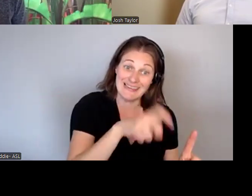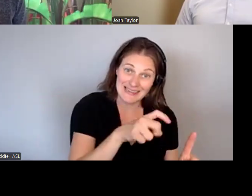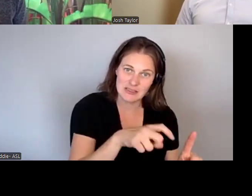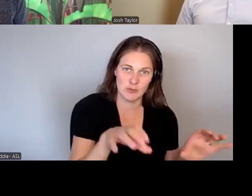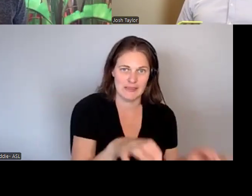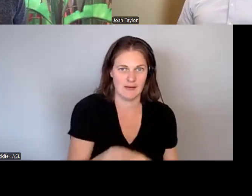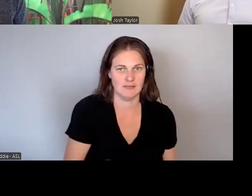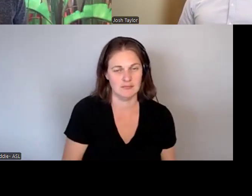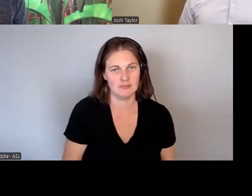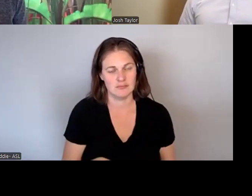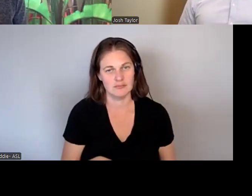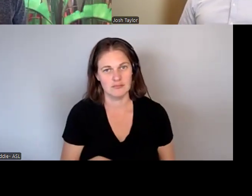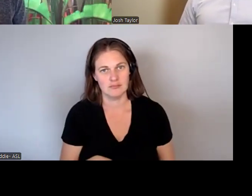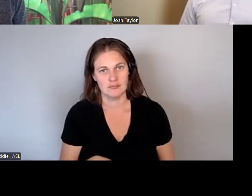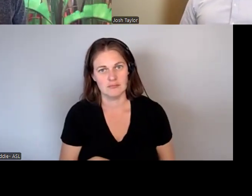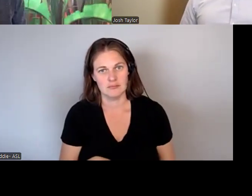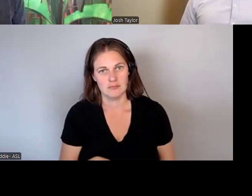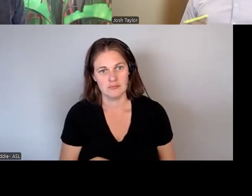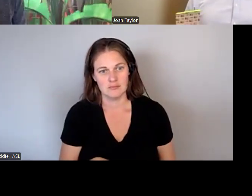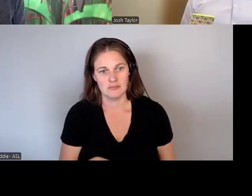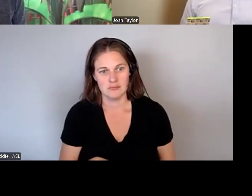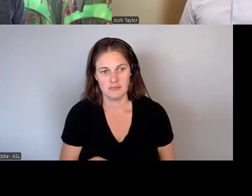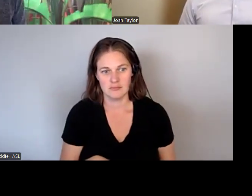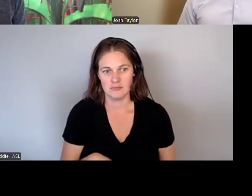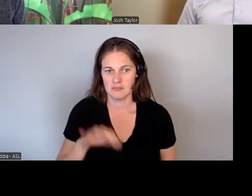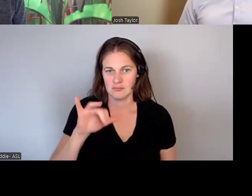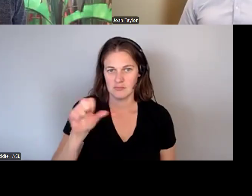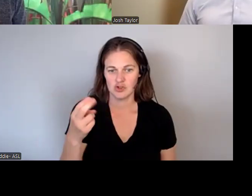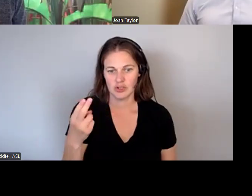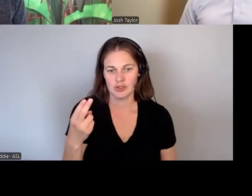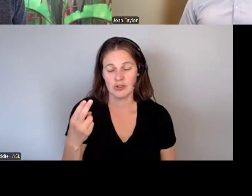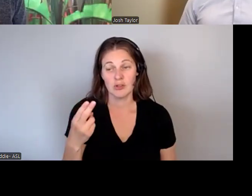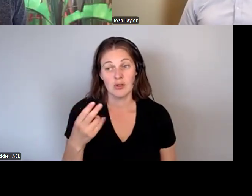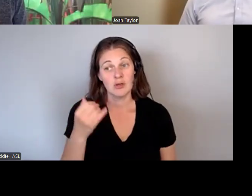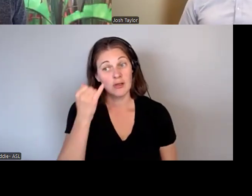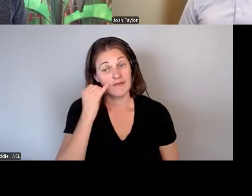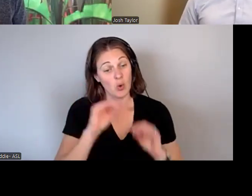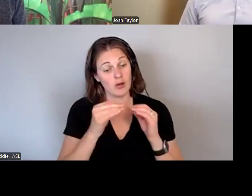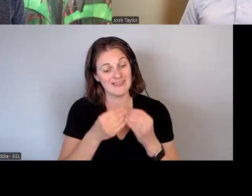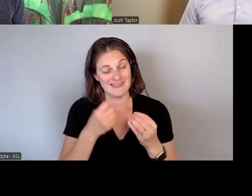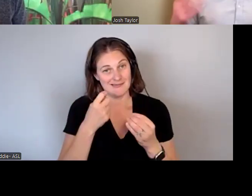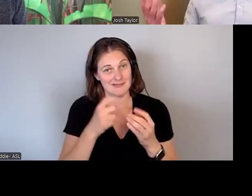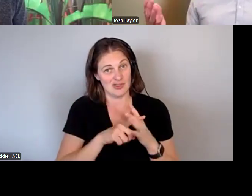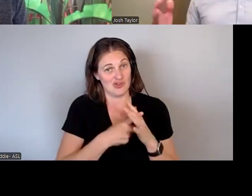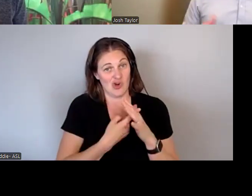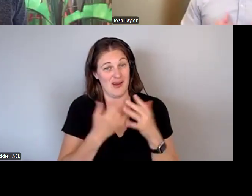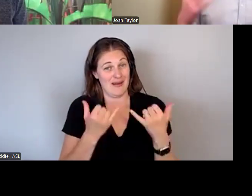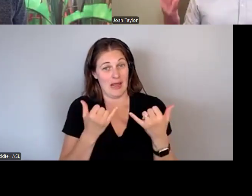You would be funding anyway. The other thing I would say for organizations that are just getting started is, you know, the customized employment can be great